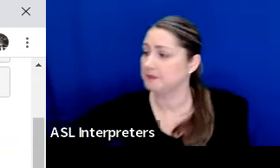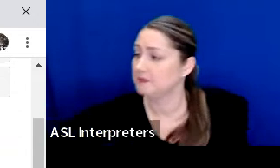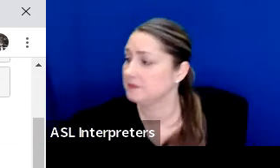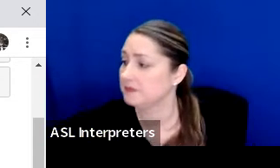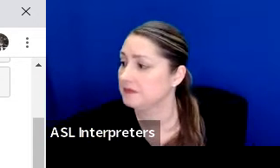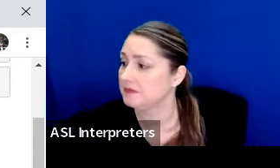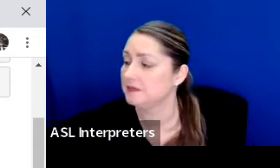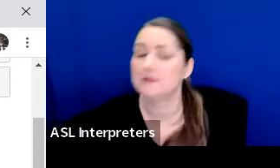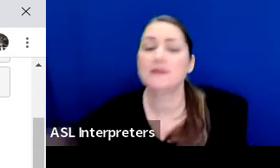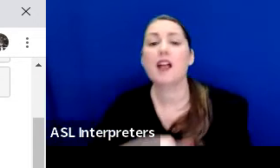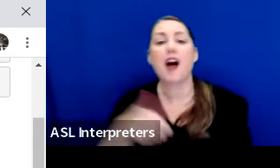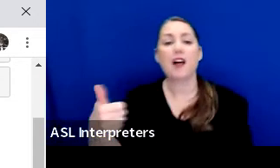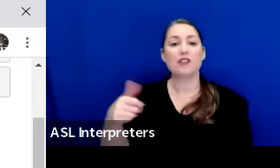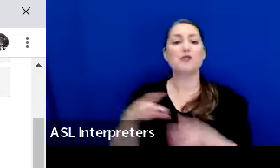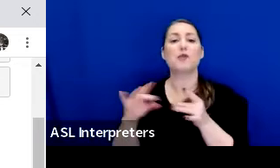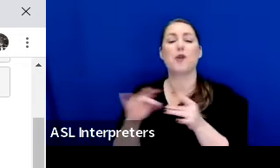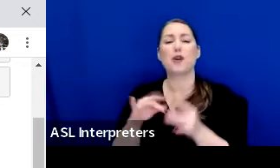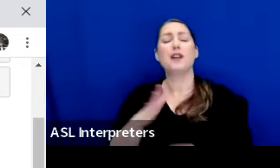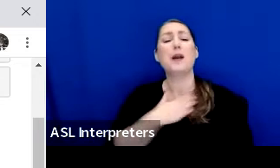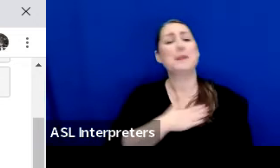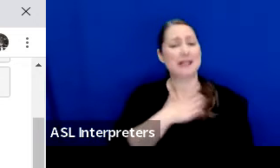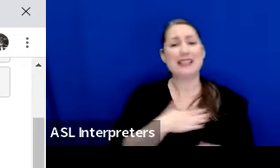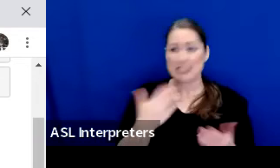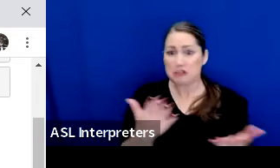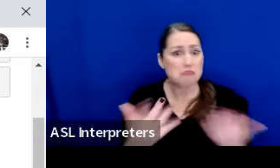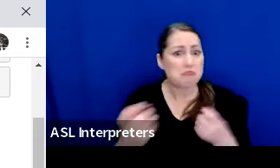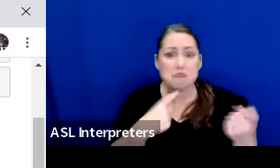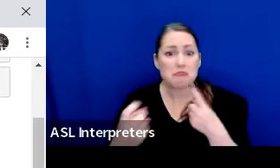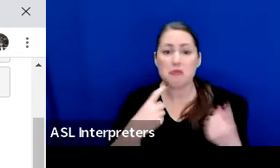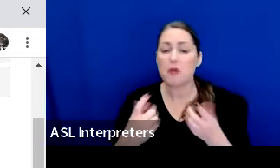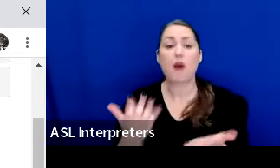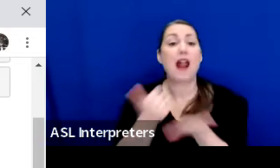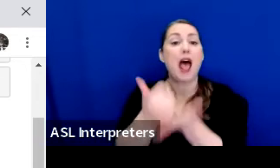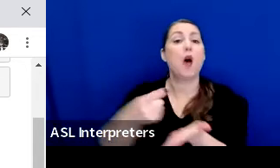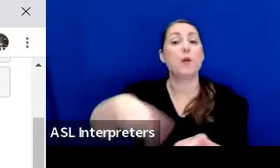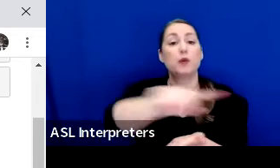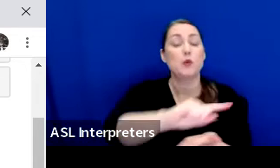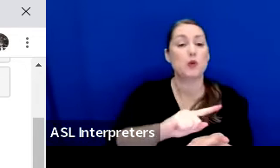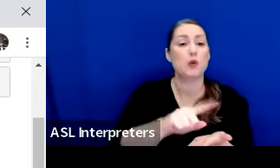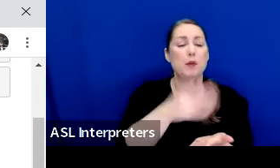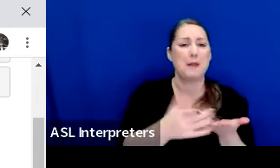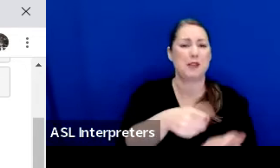We want to be able to help you in in a way that's helpful to you and not just do our own thing, like Larry said.